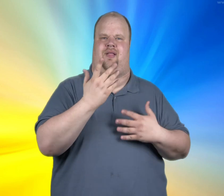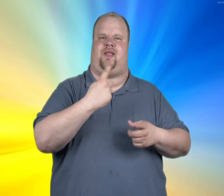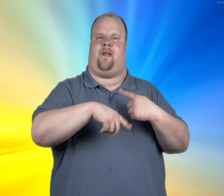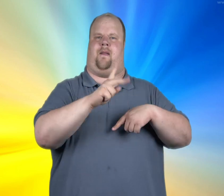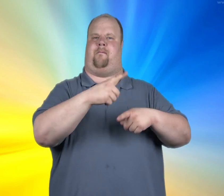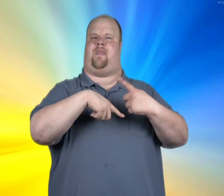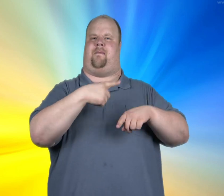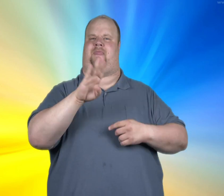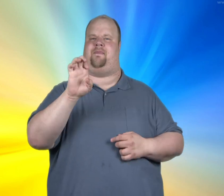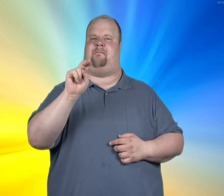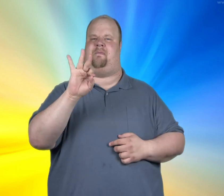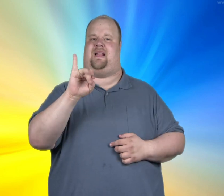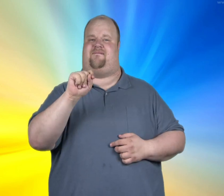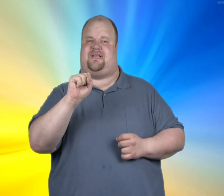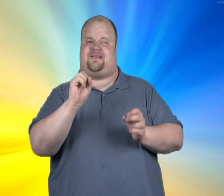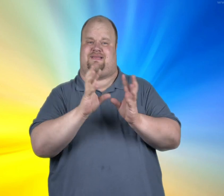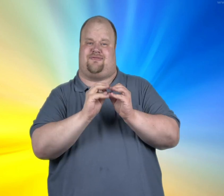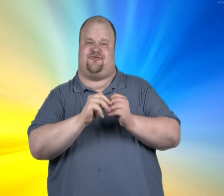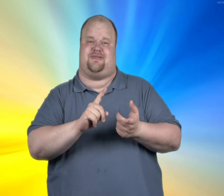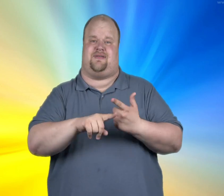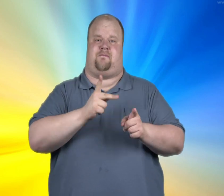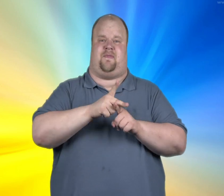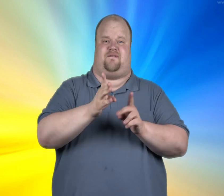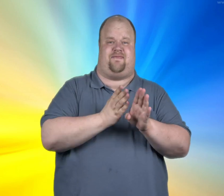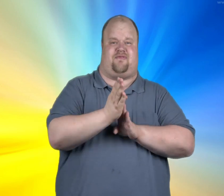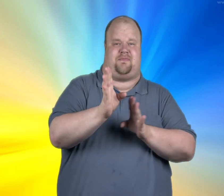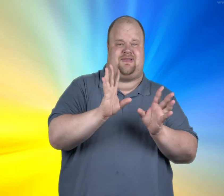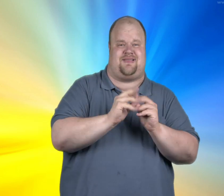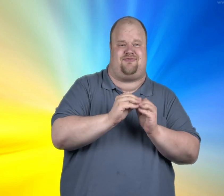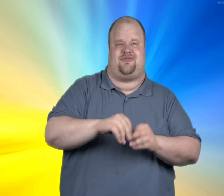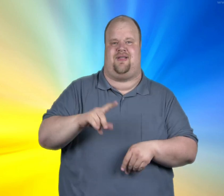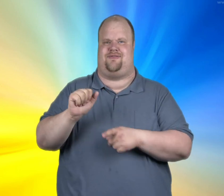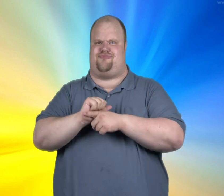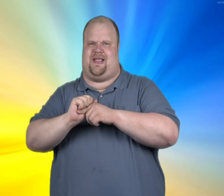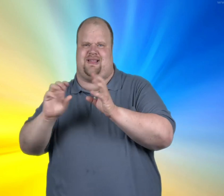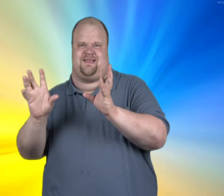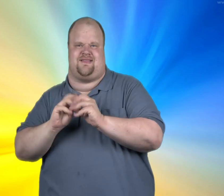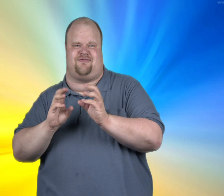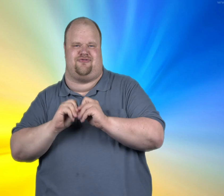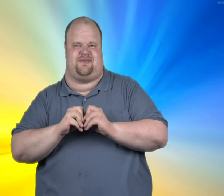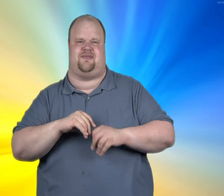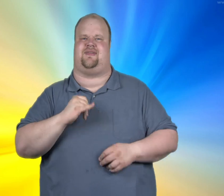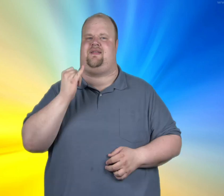of attending upcoming benefits, professional development and training sessions!